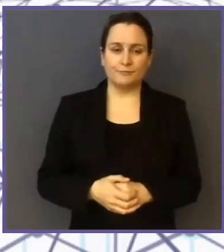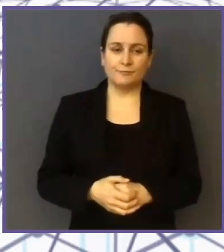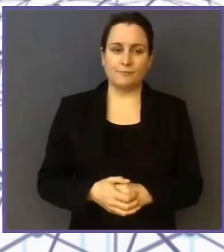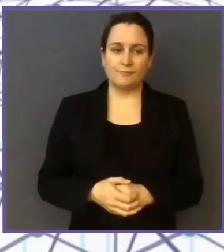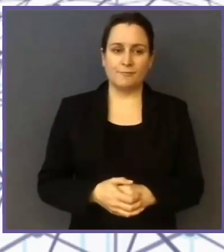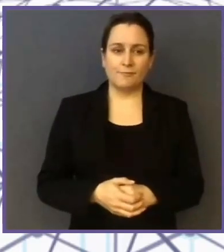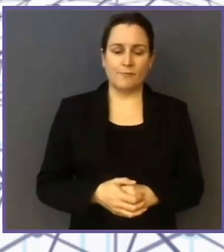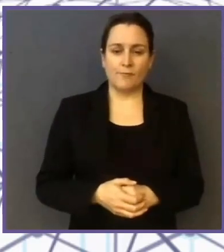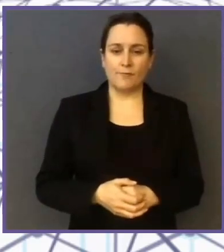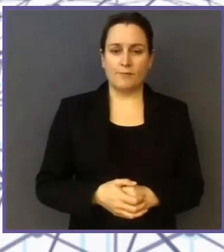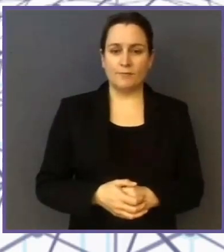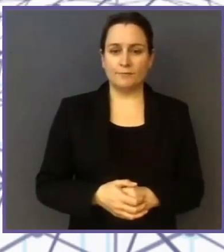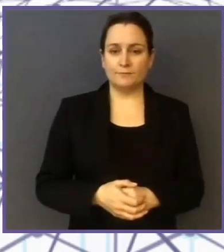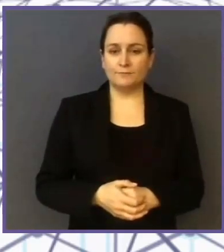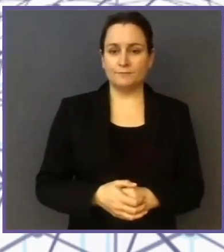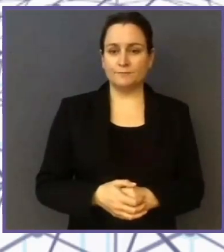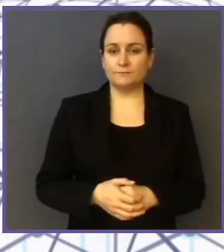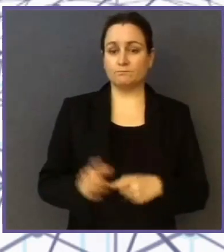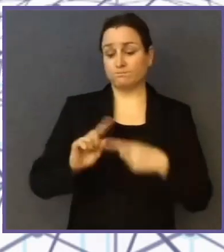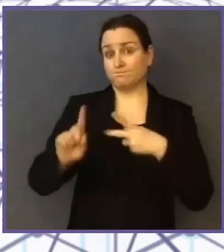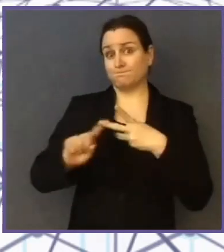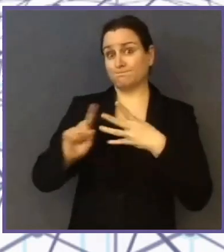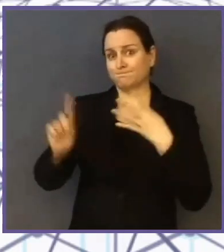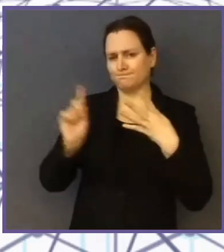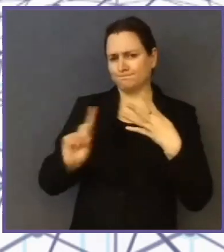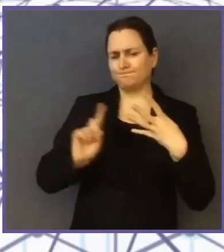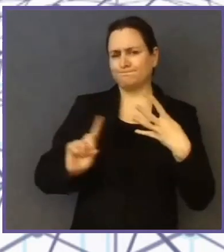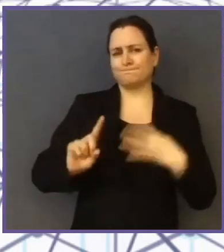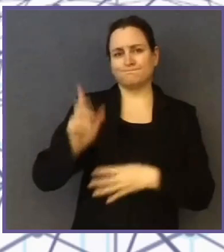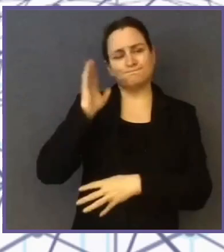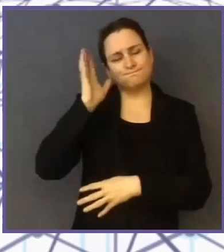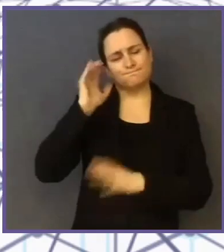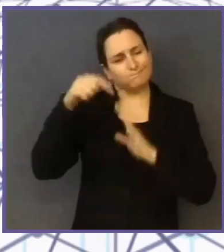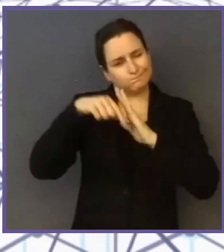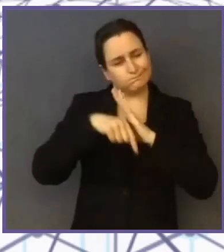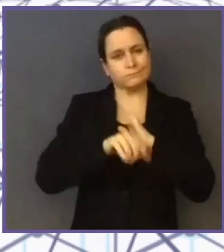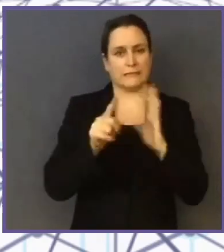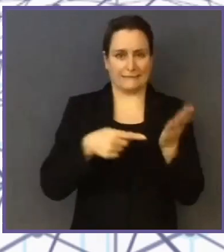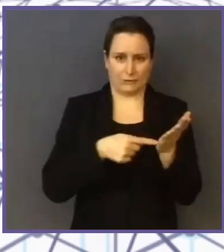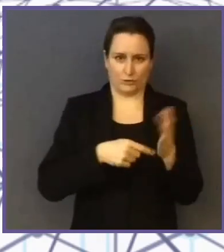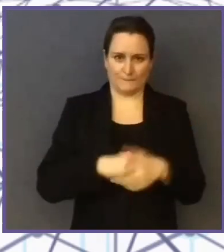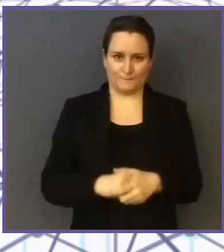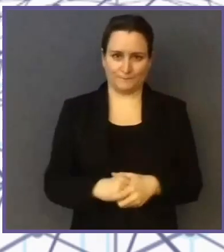So the second work stream to mention is around manual wheelchairs.